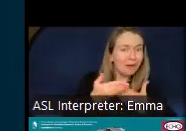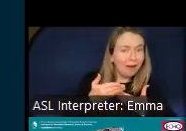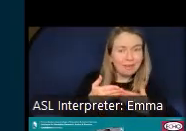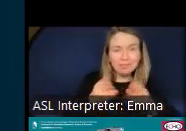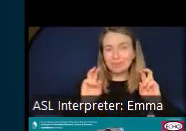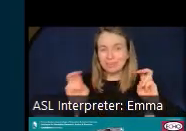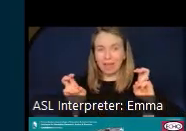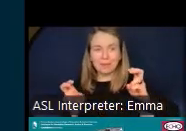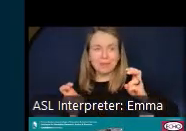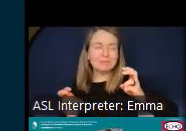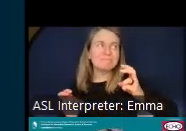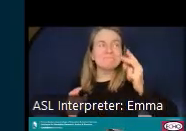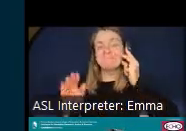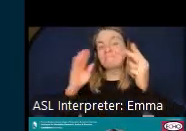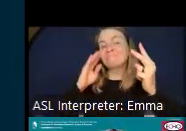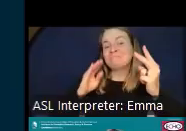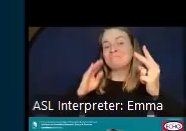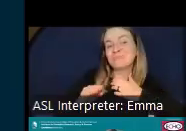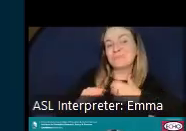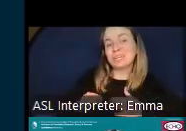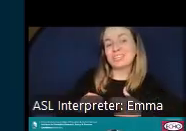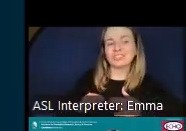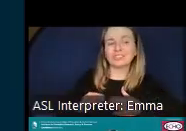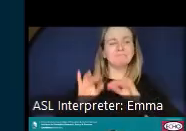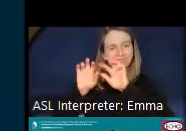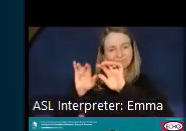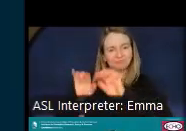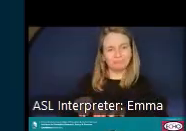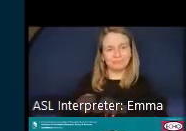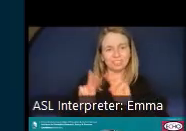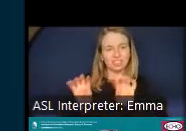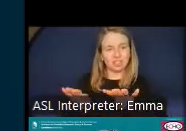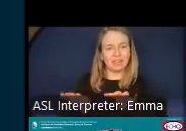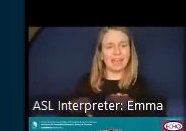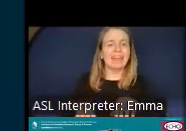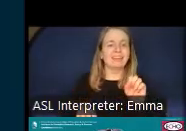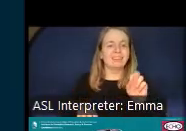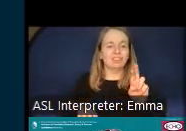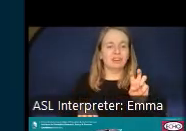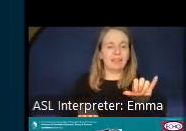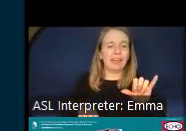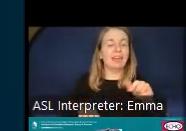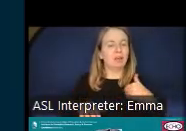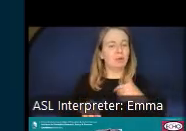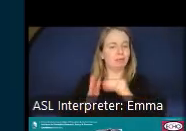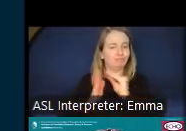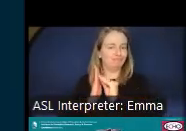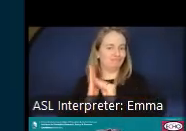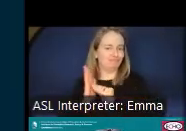you would like to see happening. We do take those into account as we are doing any planning